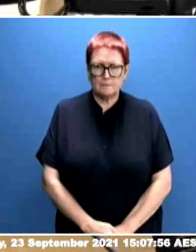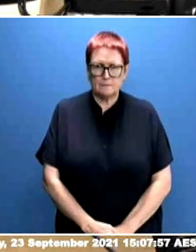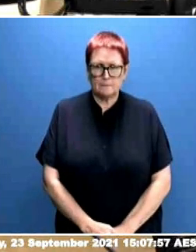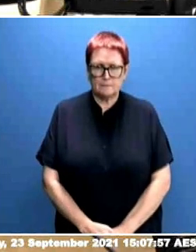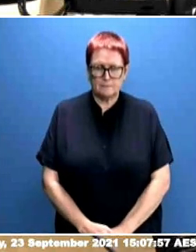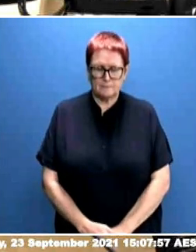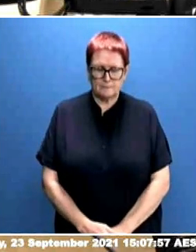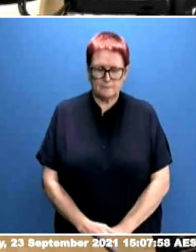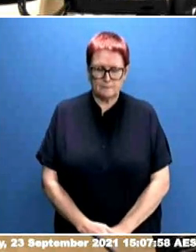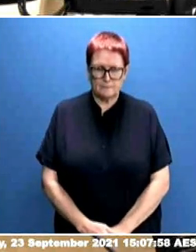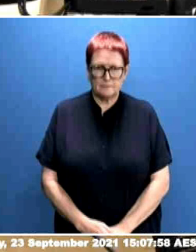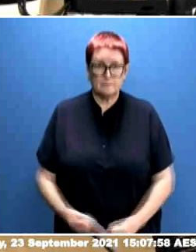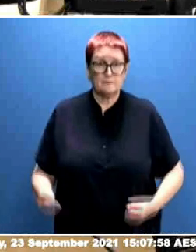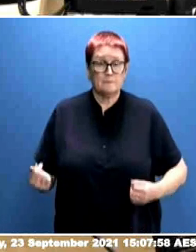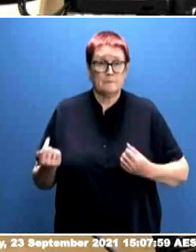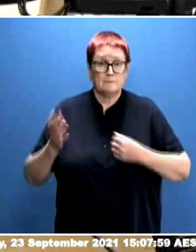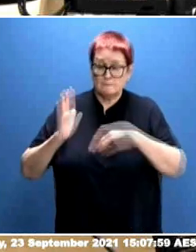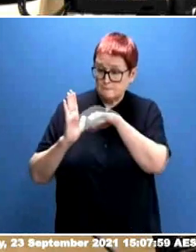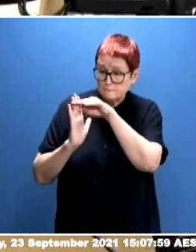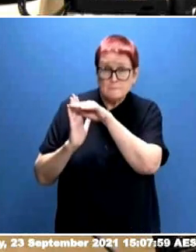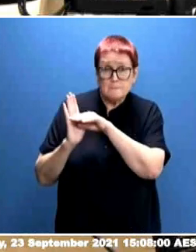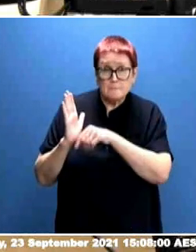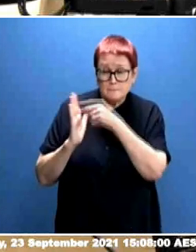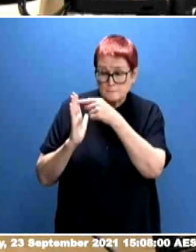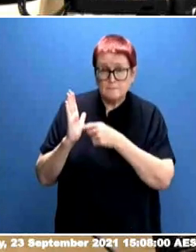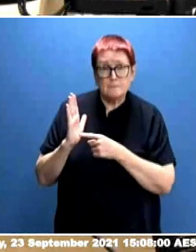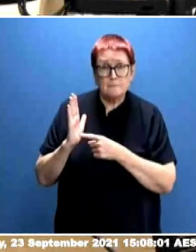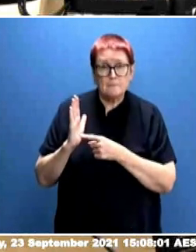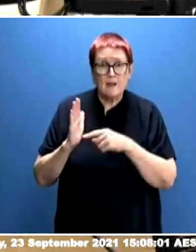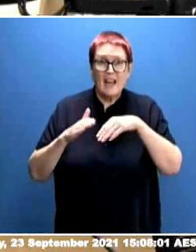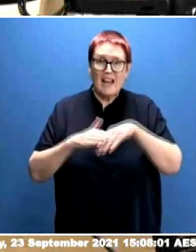eligibility criteria is set out at page 5 of the Safe Care Framework